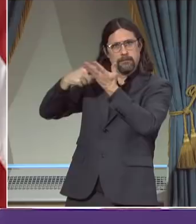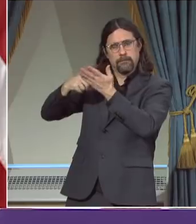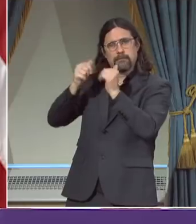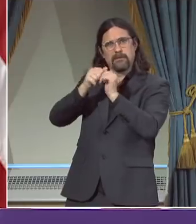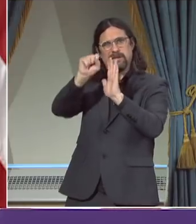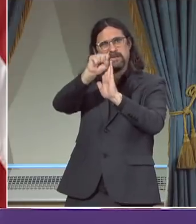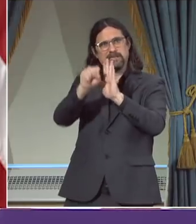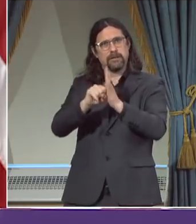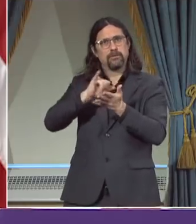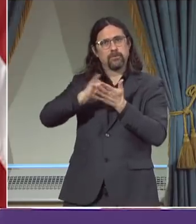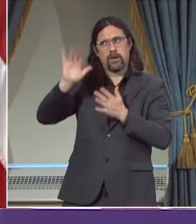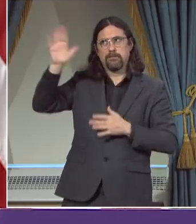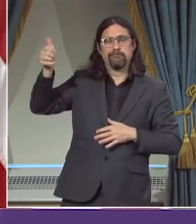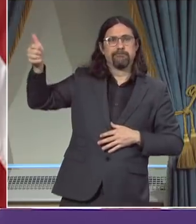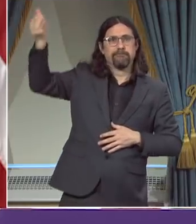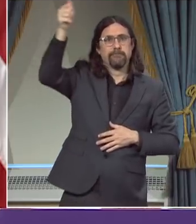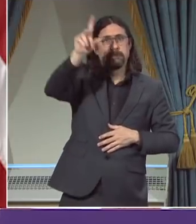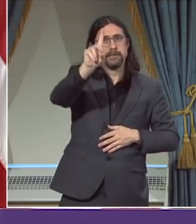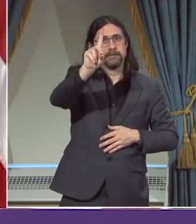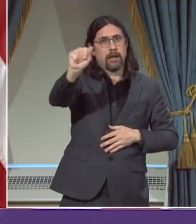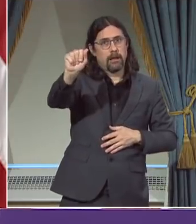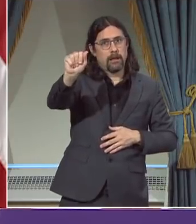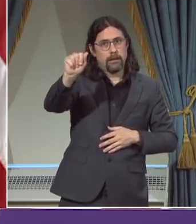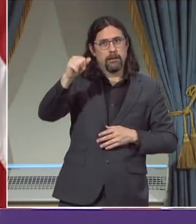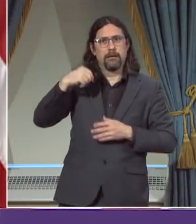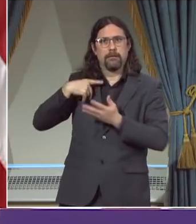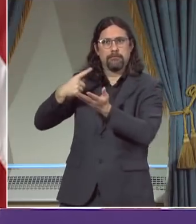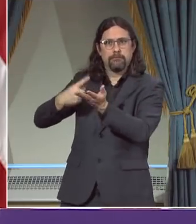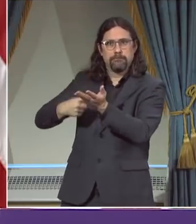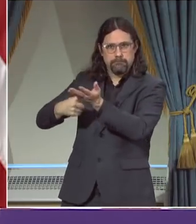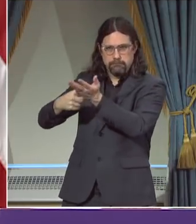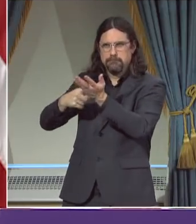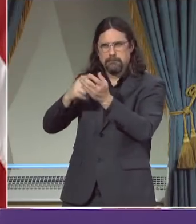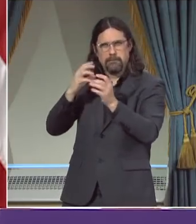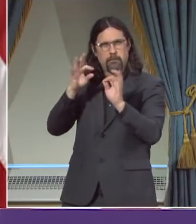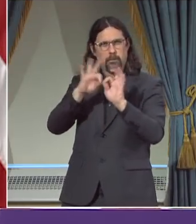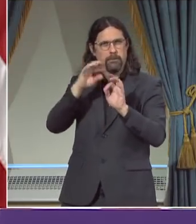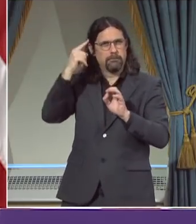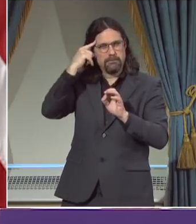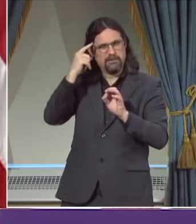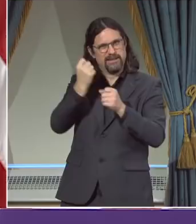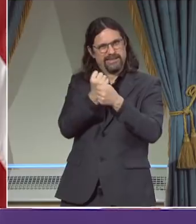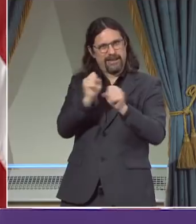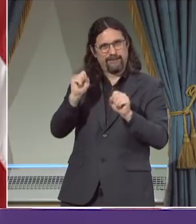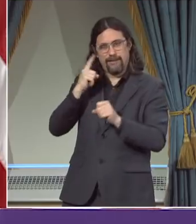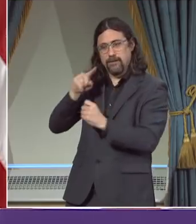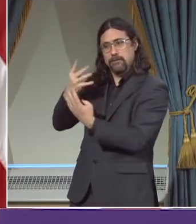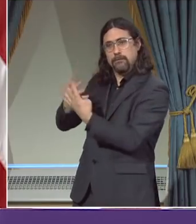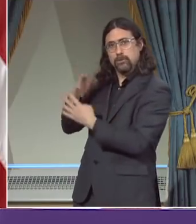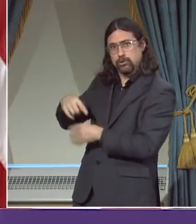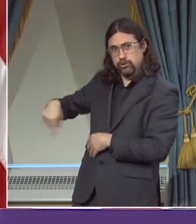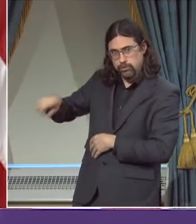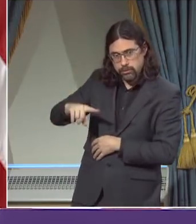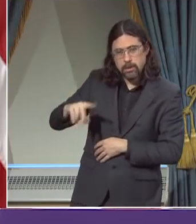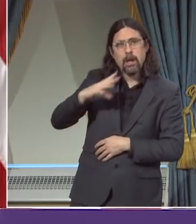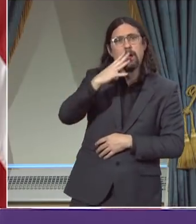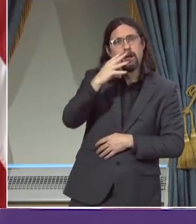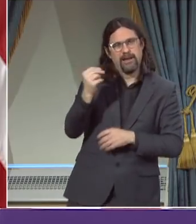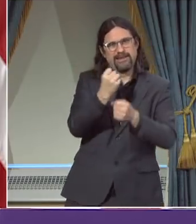VERY, VERY MINDFUL OF PUBLIC SAFETY WHILE ALSO BEING MINDFUL OF DEEP HUMANITARIAN CONCERN. OVER 650